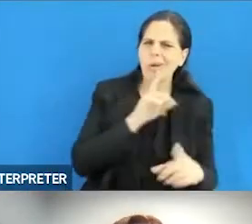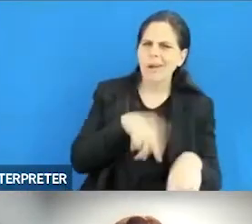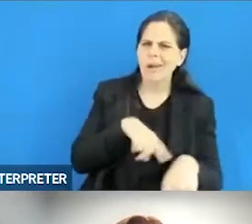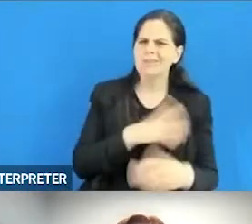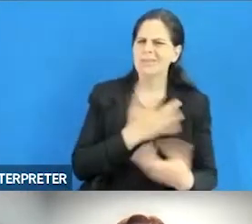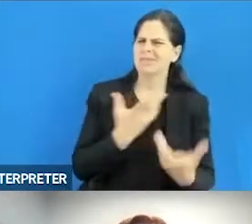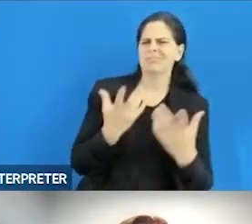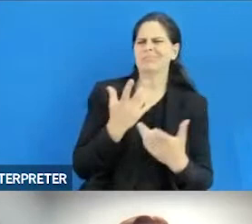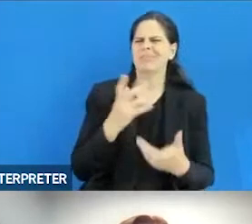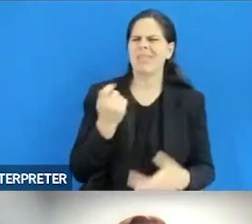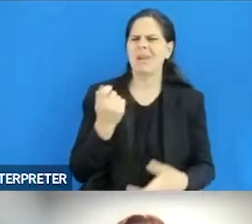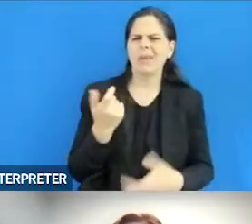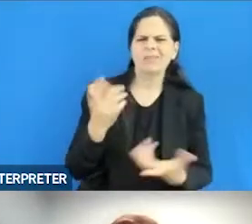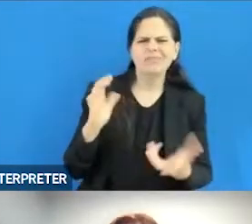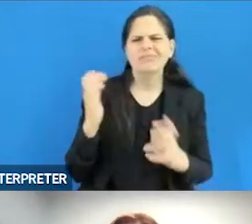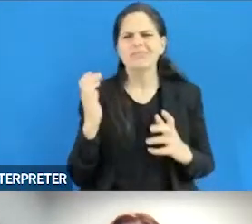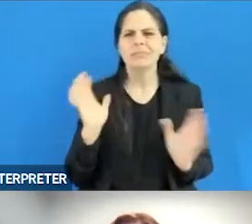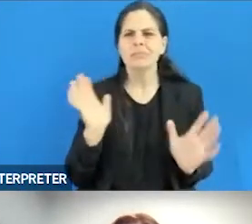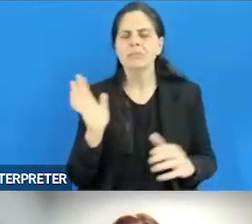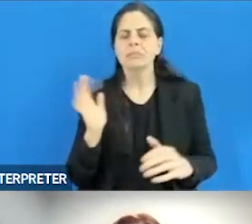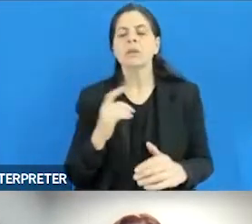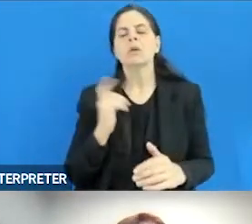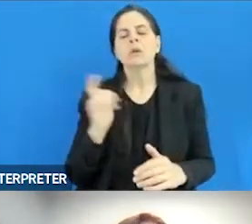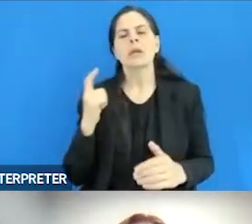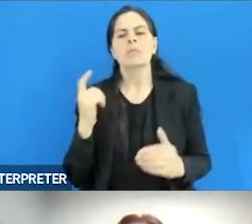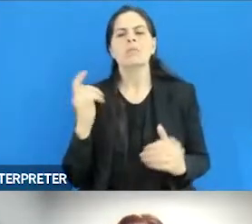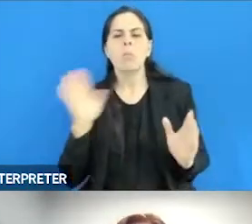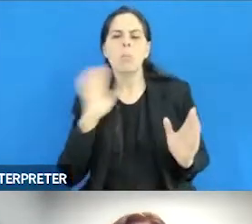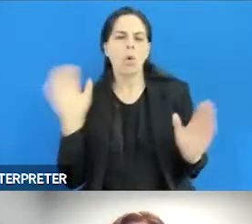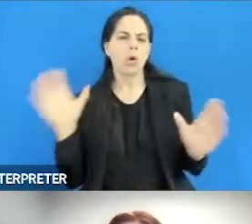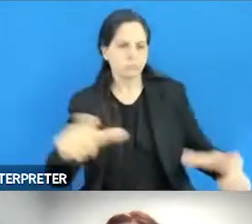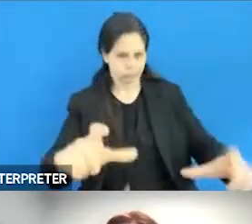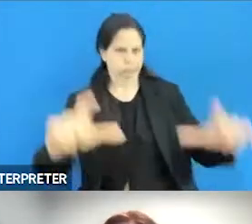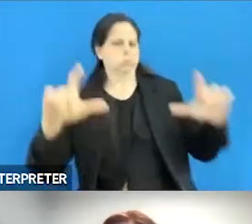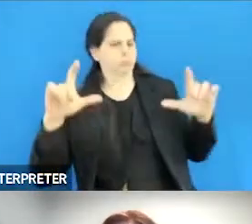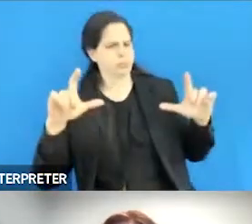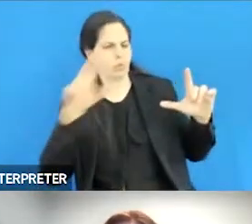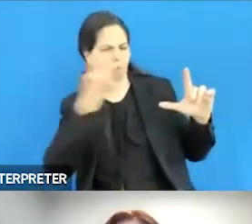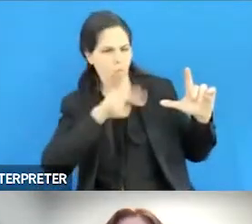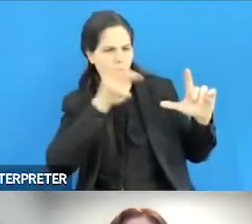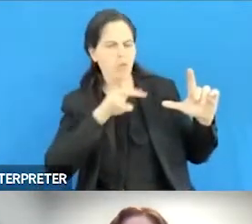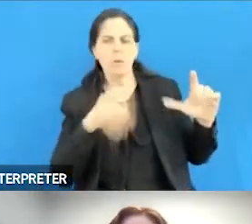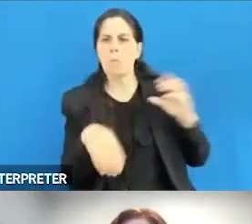And at that point we'll get in touch and say, "Hey, let's have a conversation. "Make sure we understand what kind of a project "you're creating here